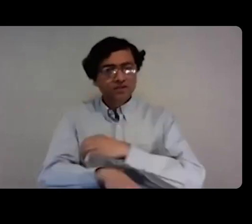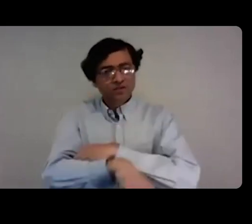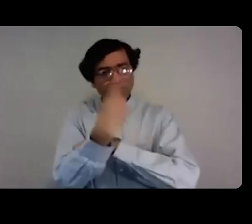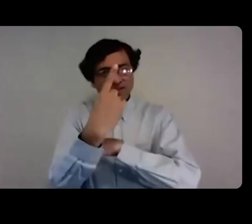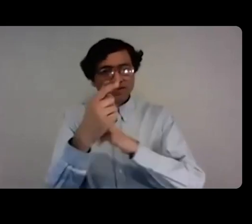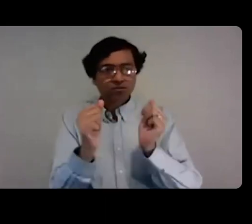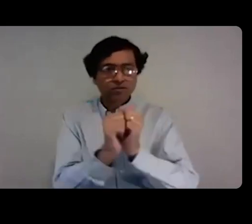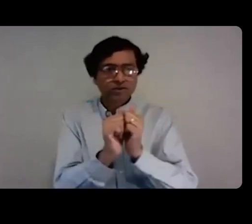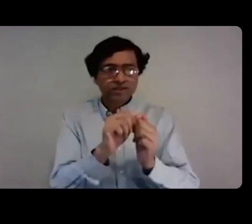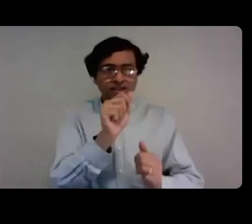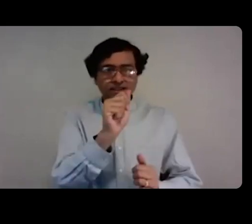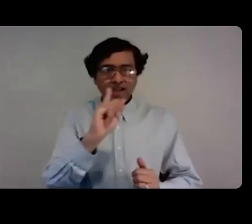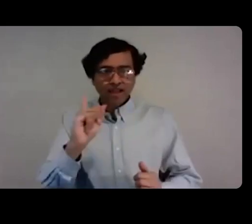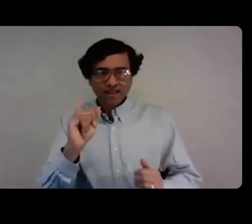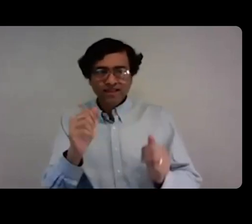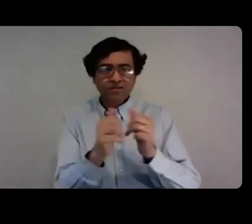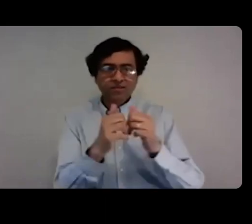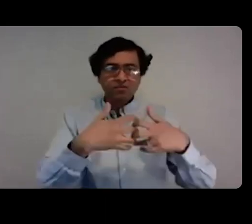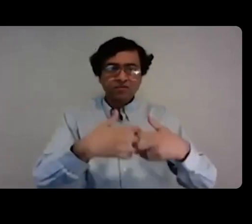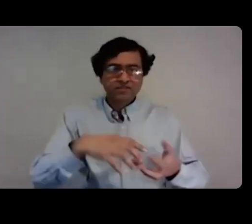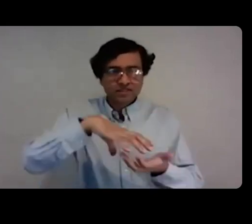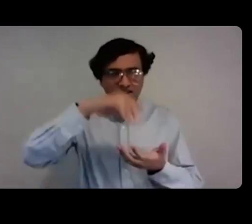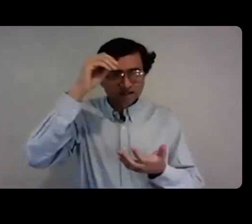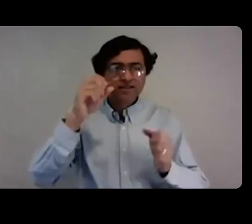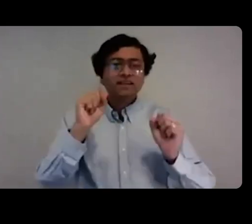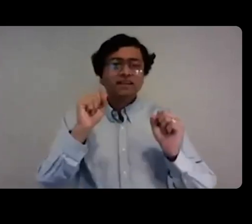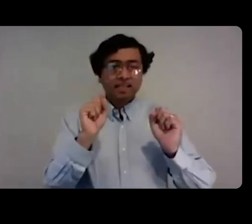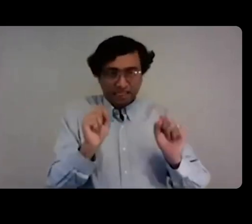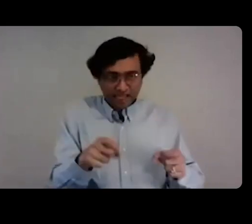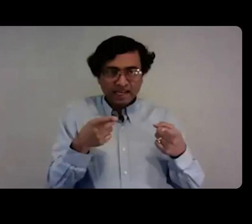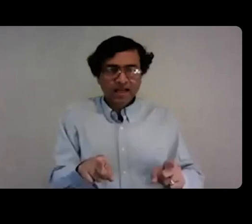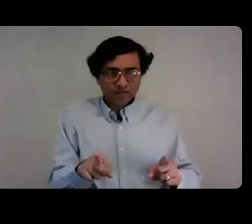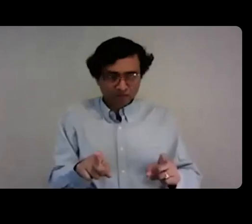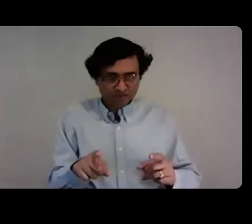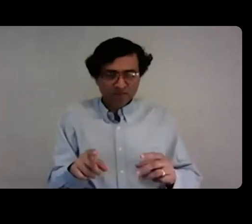And even if we have a technological innovation it's going to have to be customizable